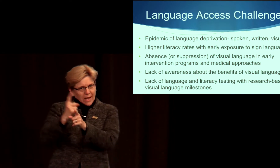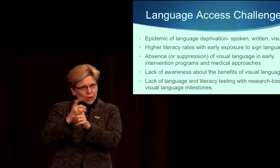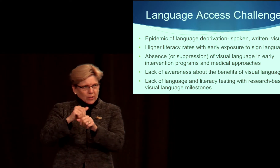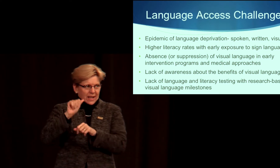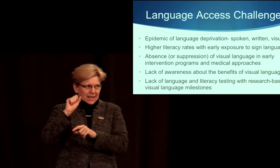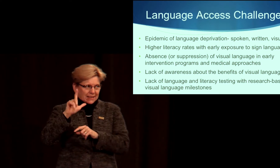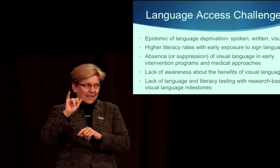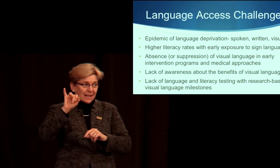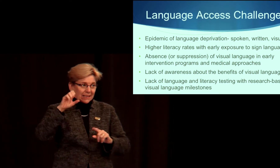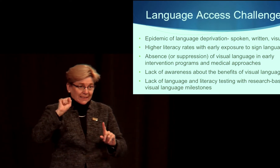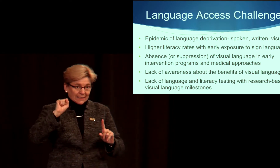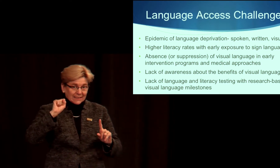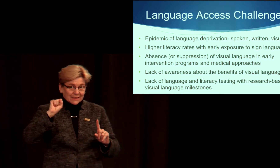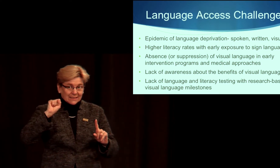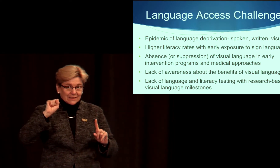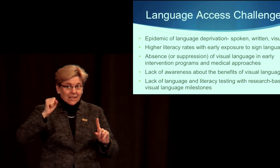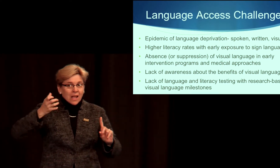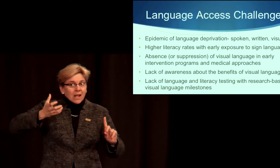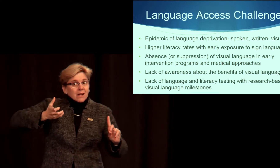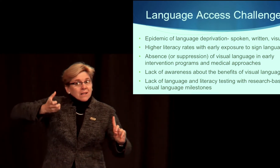I don't think it's conceptually accurate